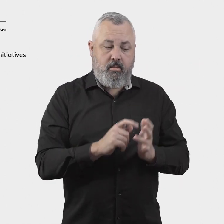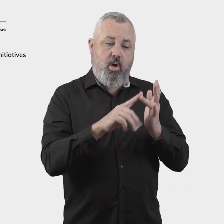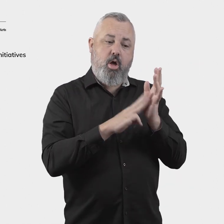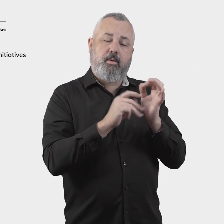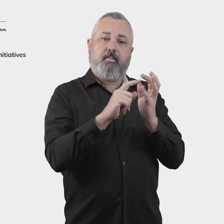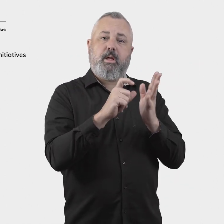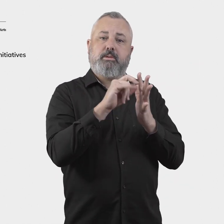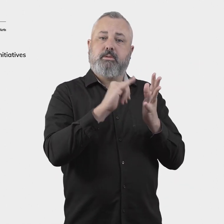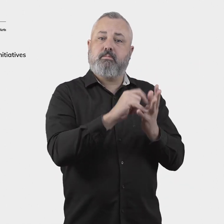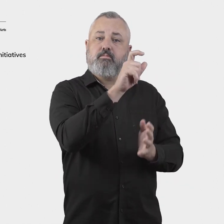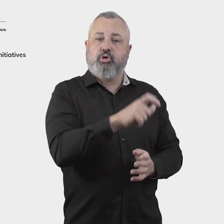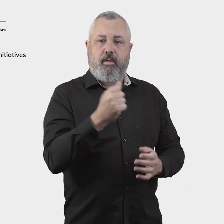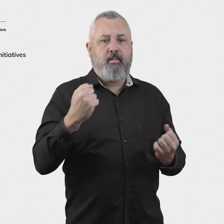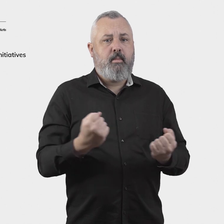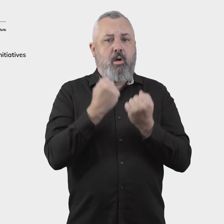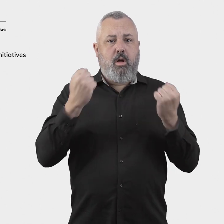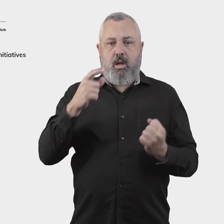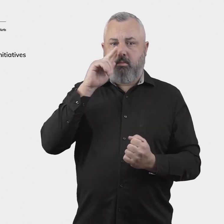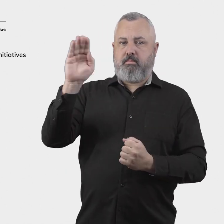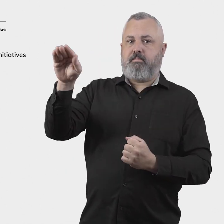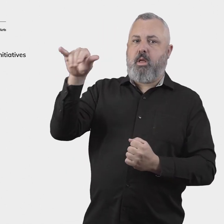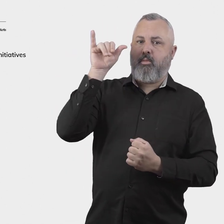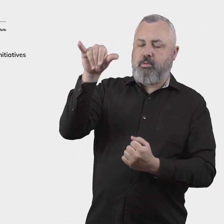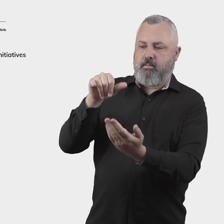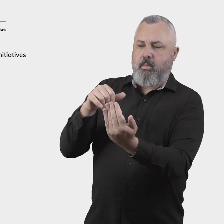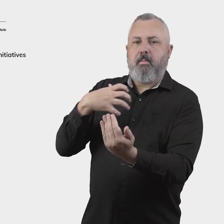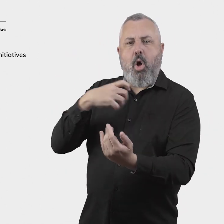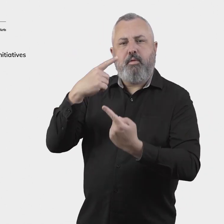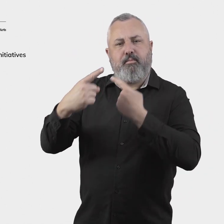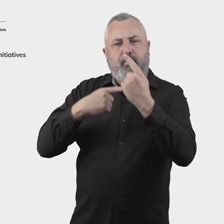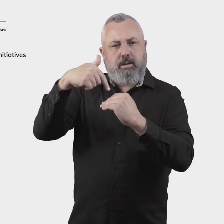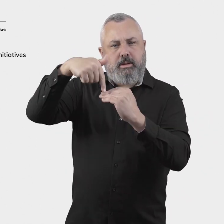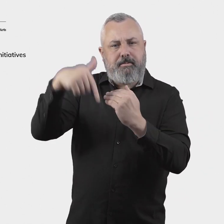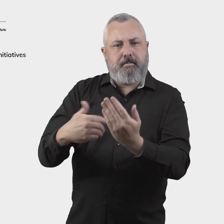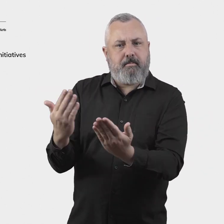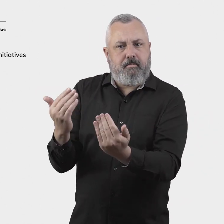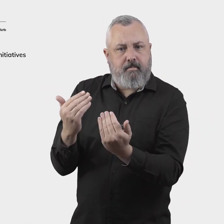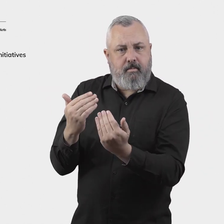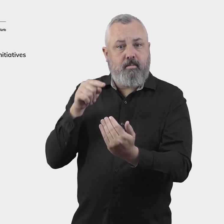The ombudsperson will also have powers to request additional information from airlines in